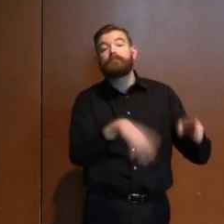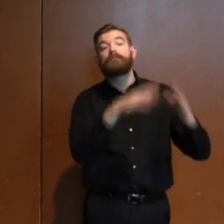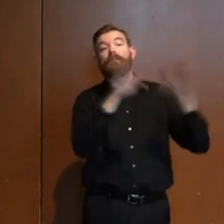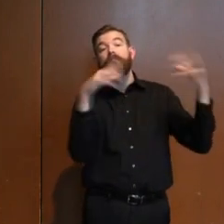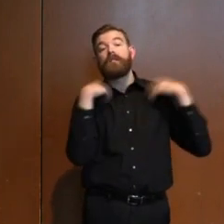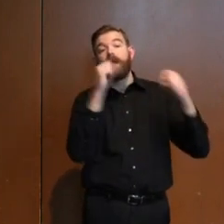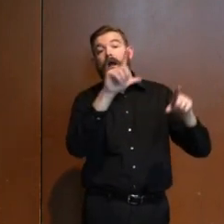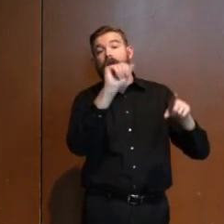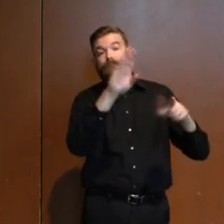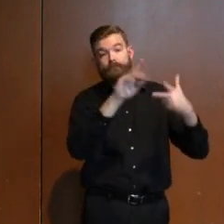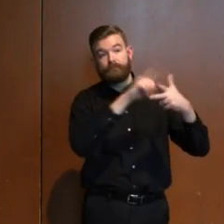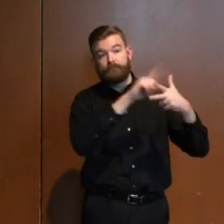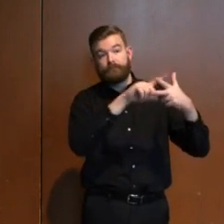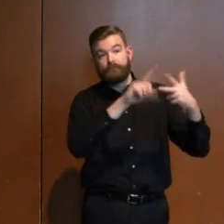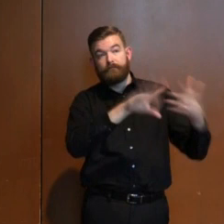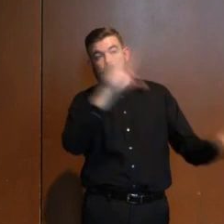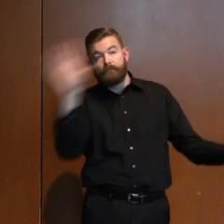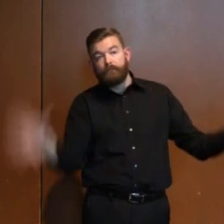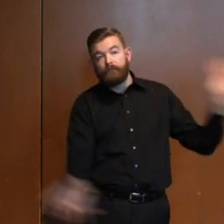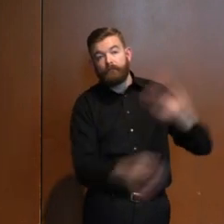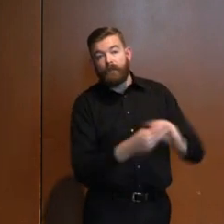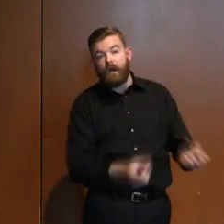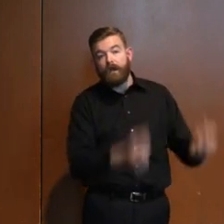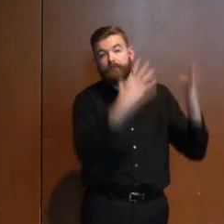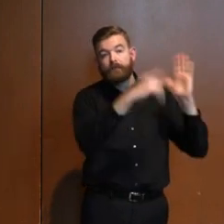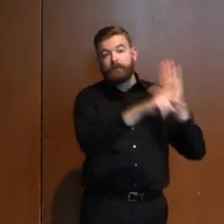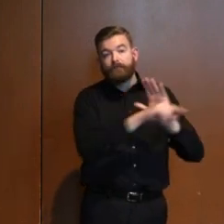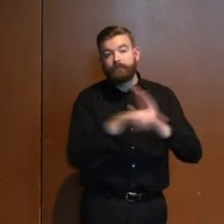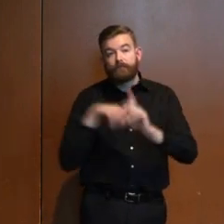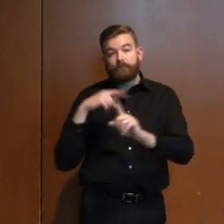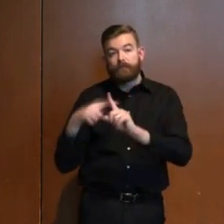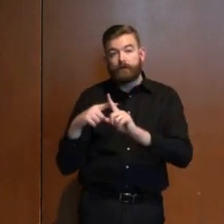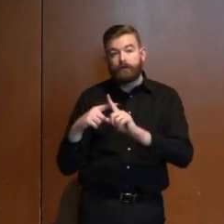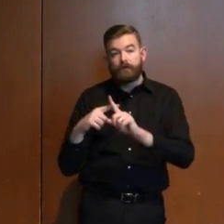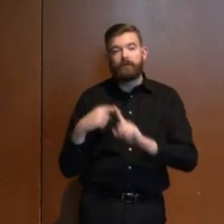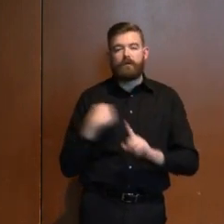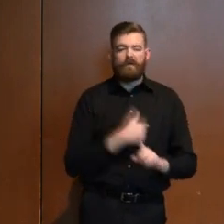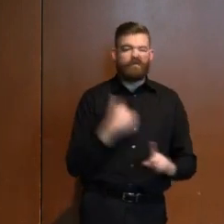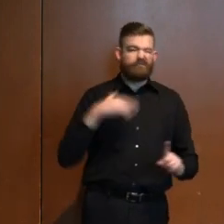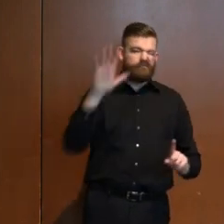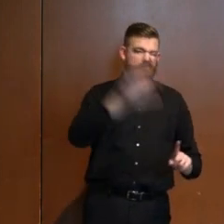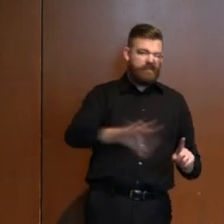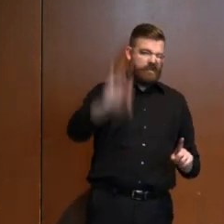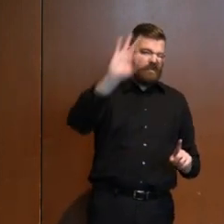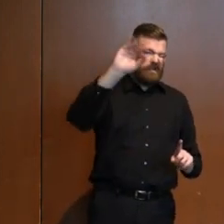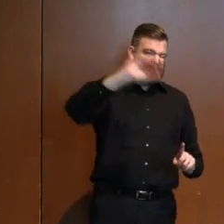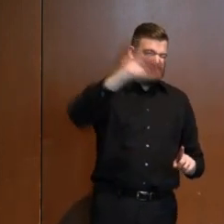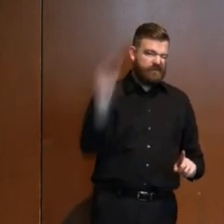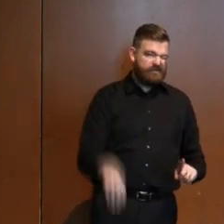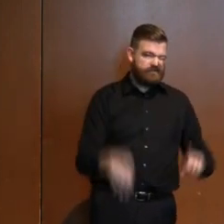DATA ON OUR DENOMINATOR AND NUMERATOR DATA. SO OF THE COMMERCIAL LABORATORIES AND MEDICAL HEALTH LABORATORIES THAT WE HAVE THE